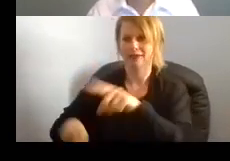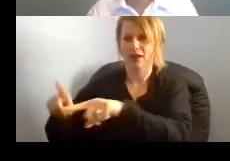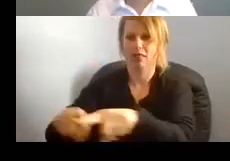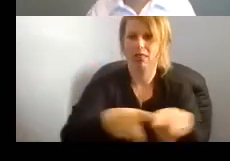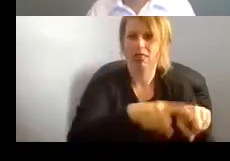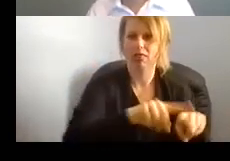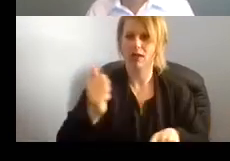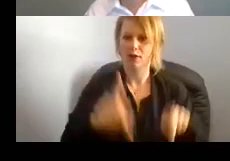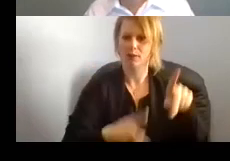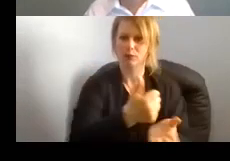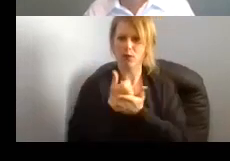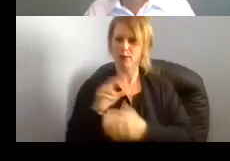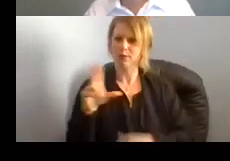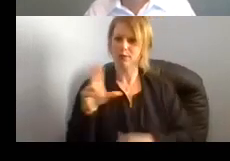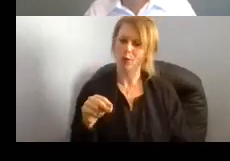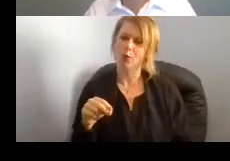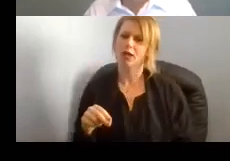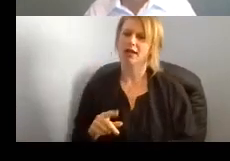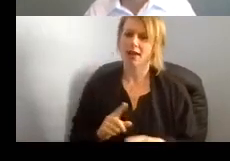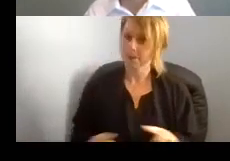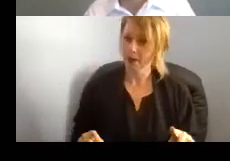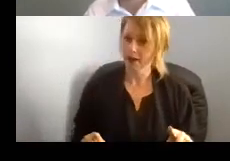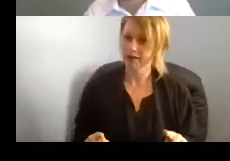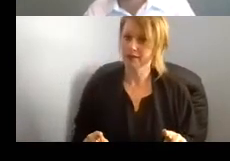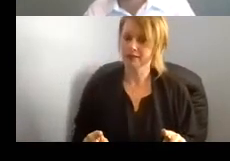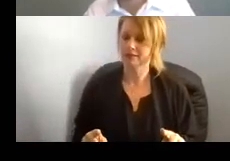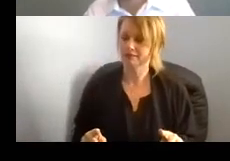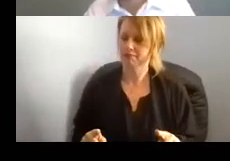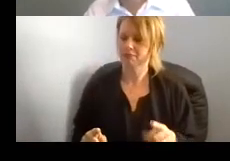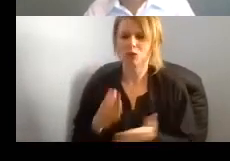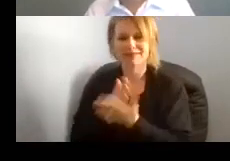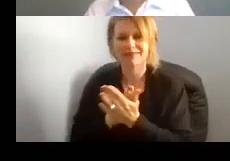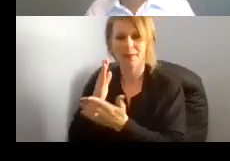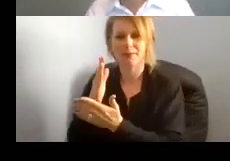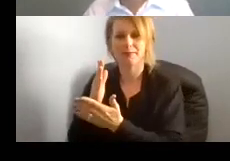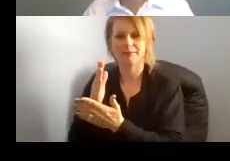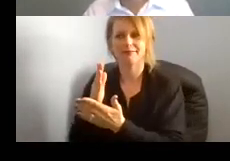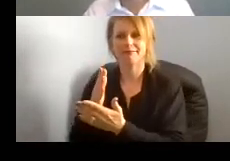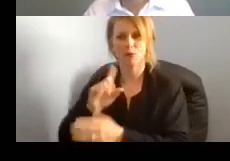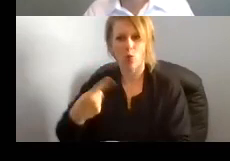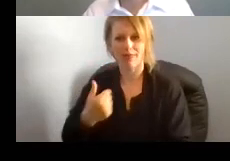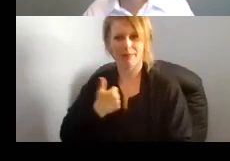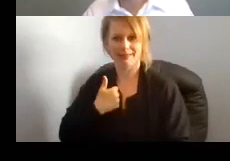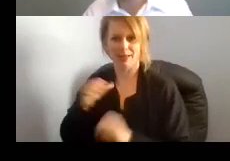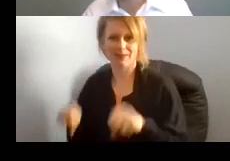And there are certain parts of our self- care that only we can do for ourselves. But we need to set up an environment where care for